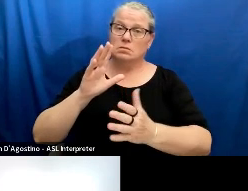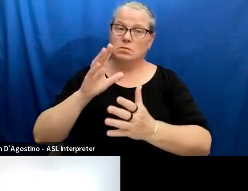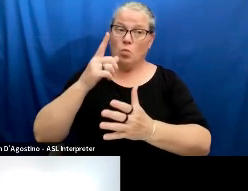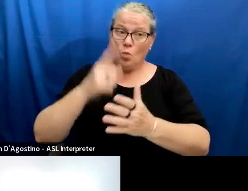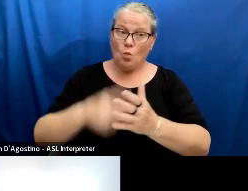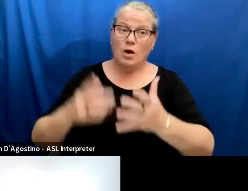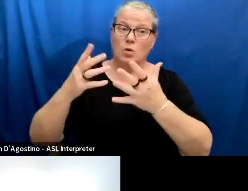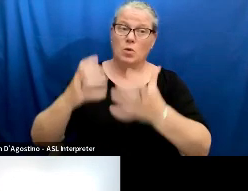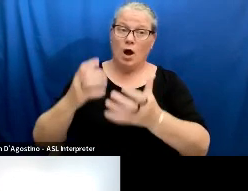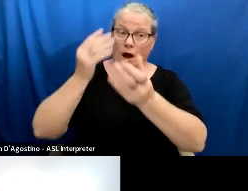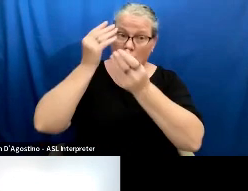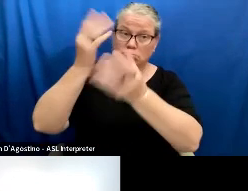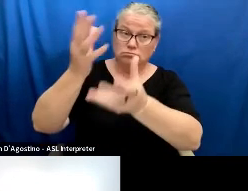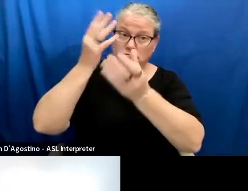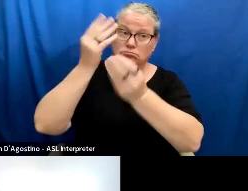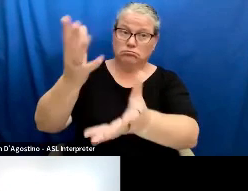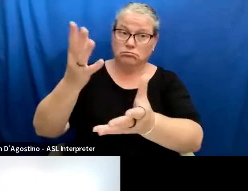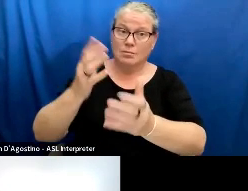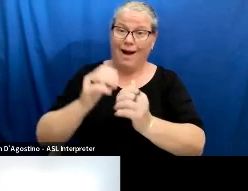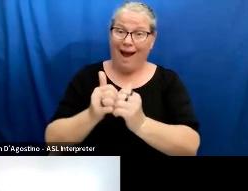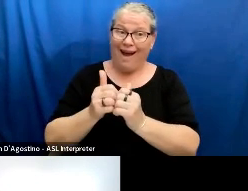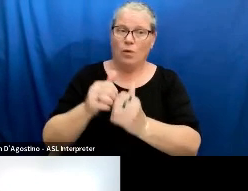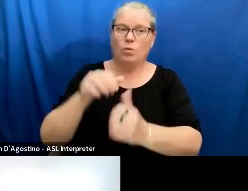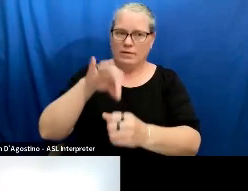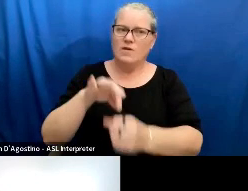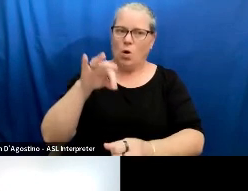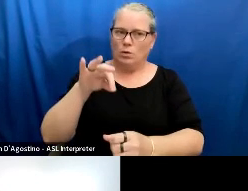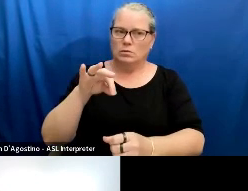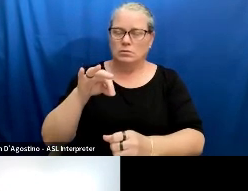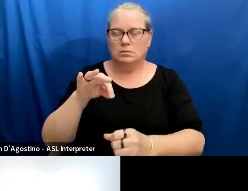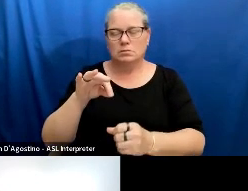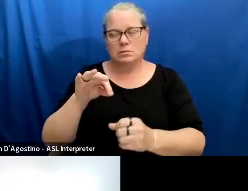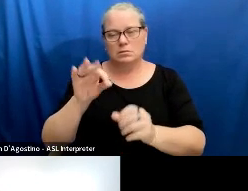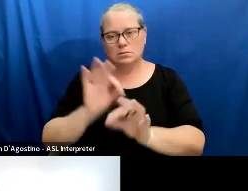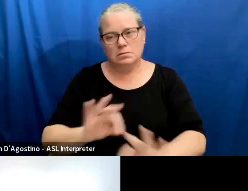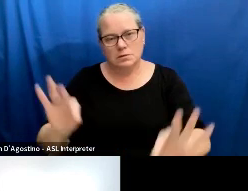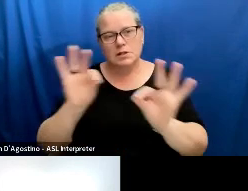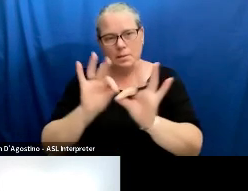forward by exercising our right to vote i think it's really goes to the benefit of everyone